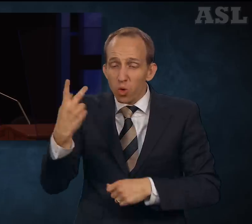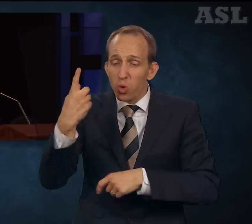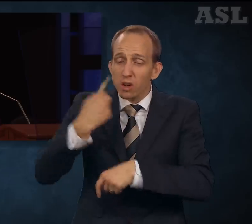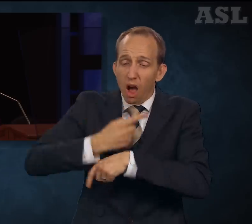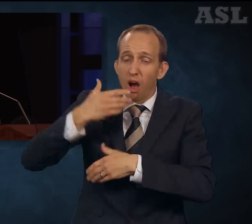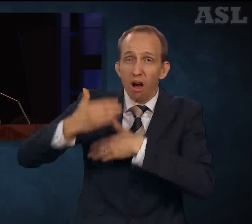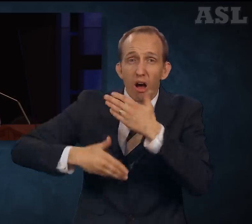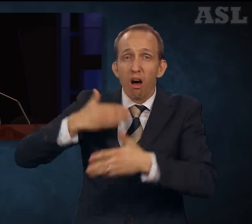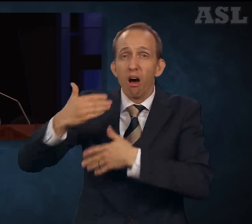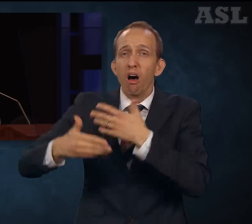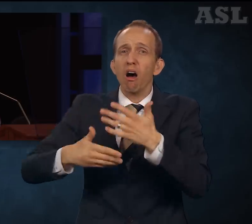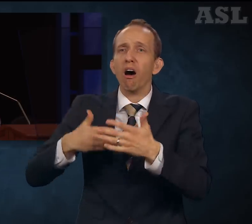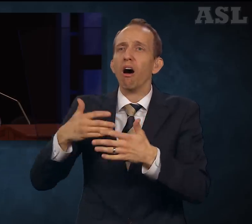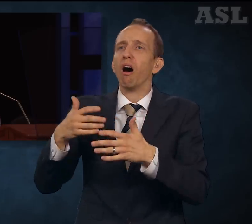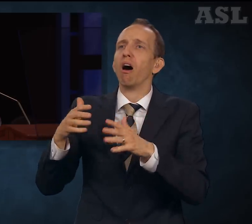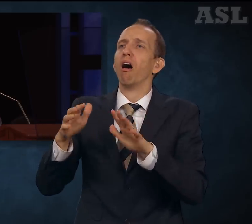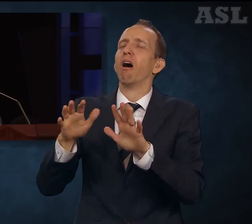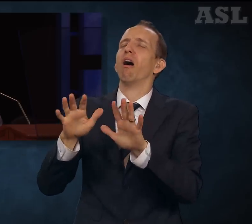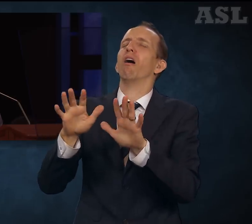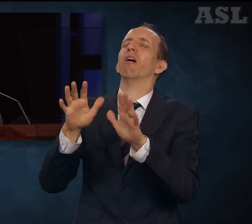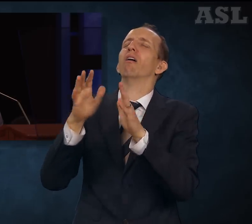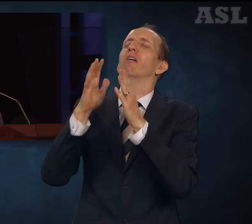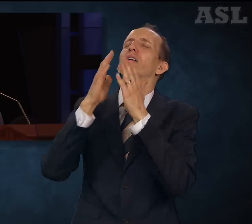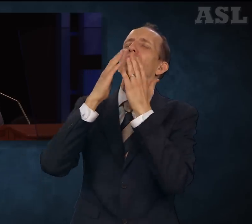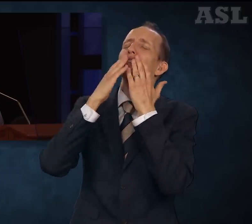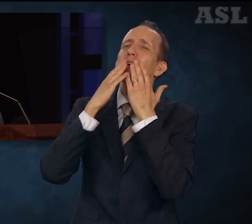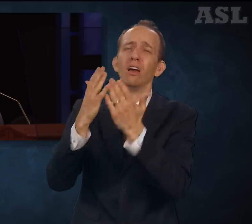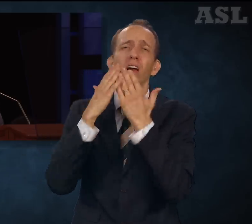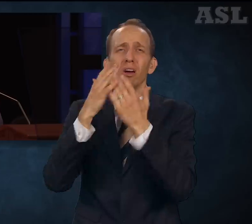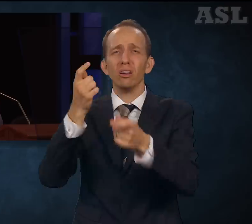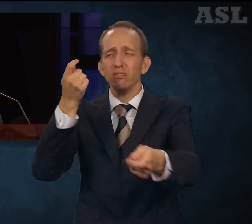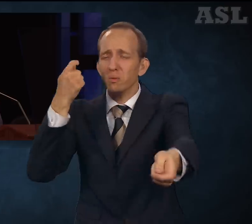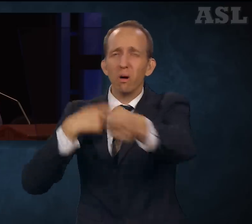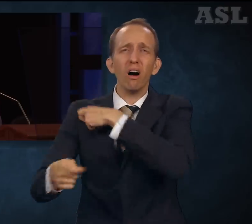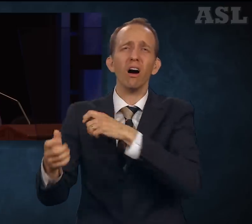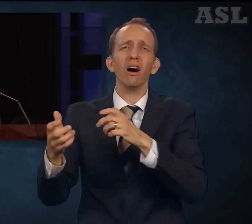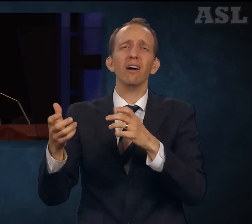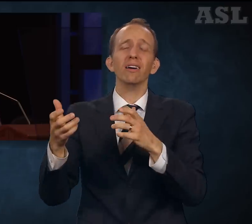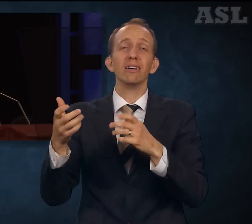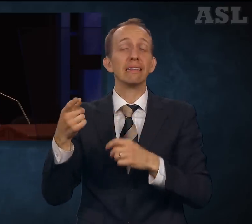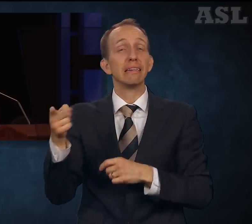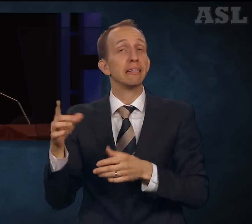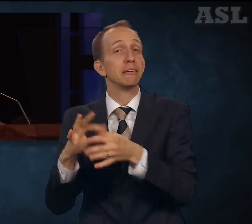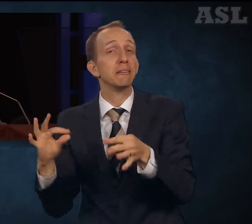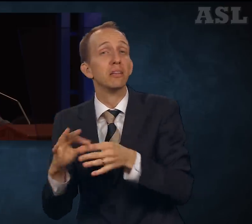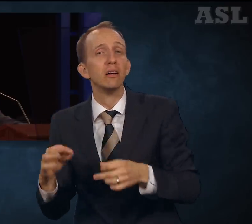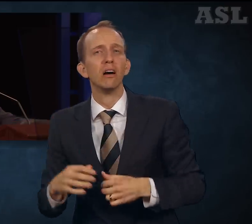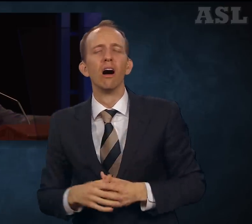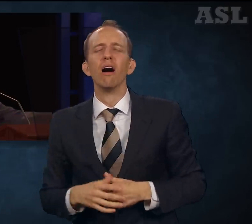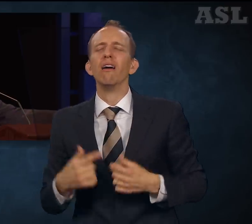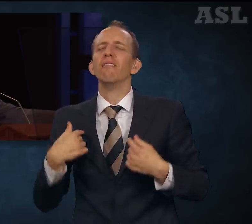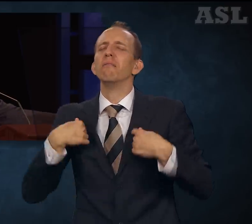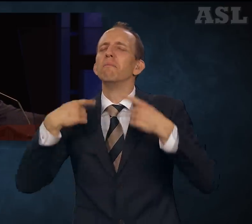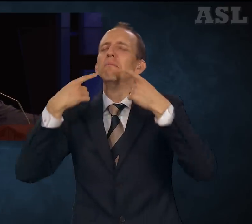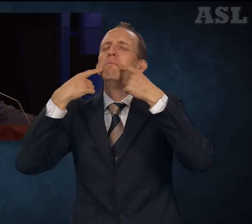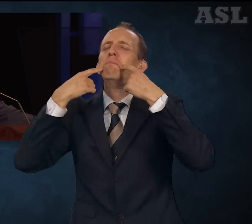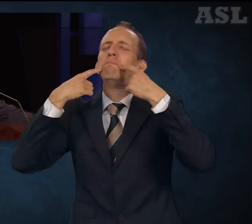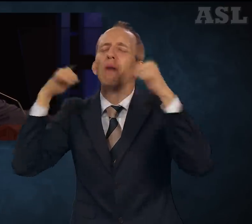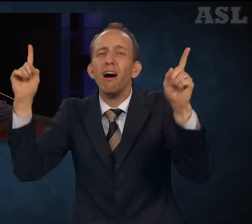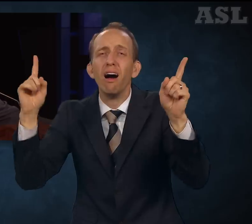HIS PARENTS; BUT AFTER JUST A